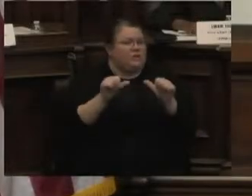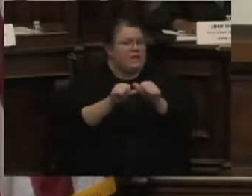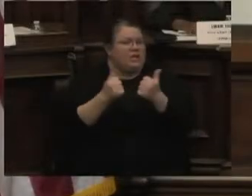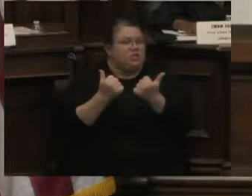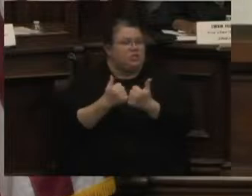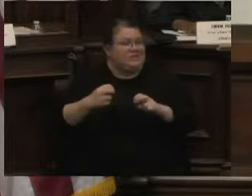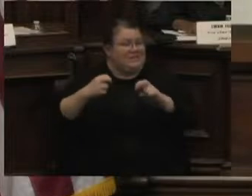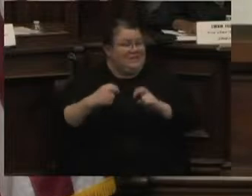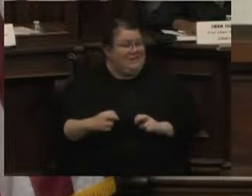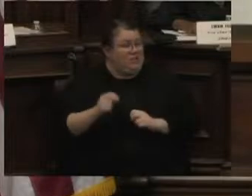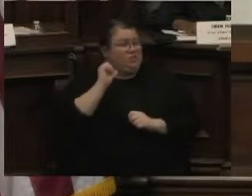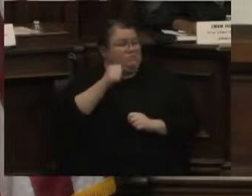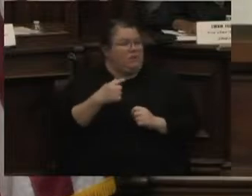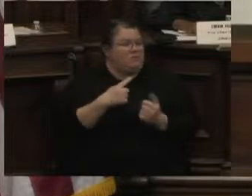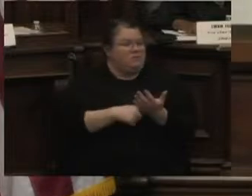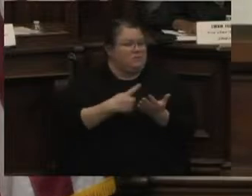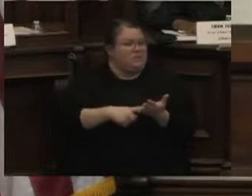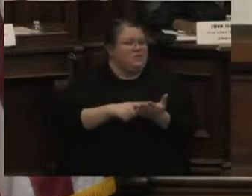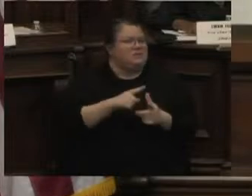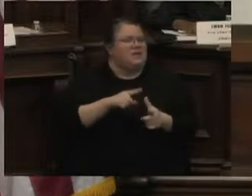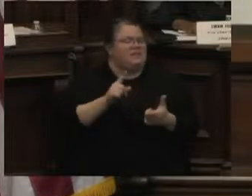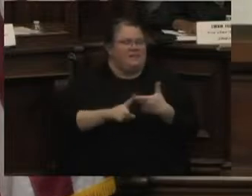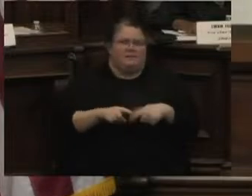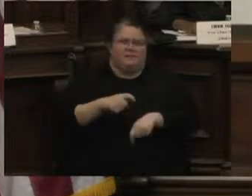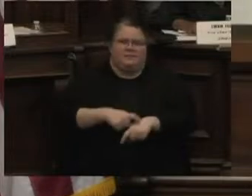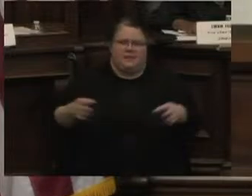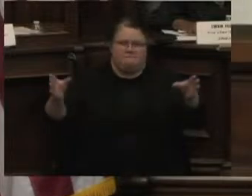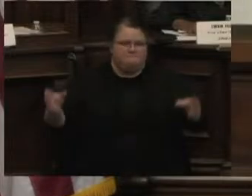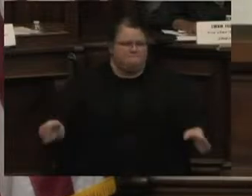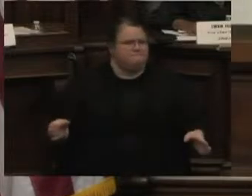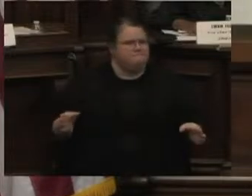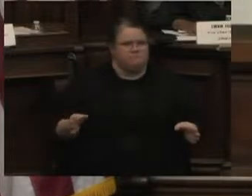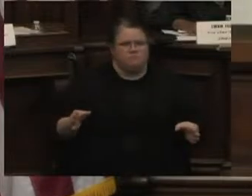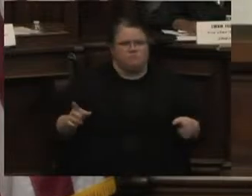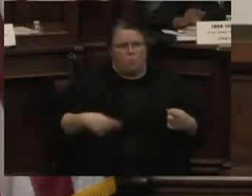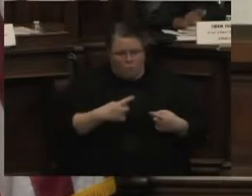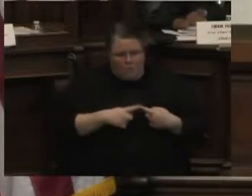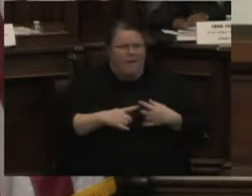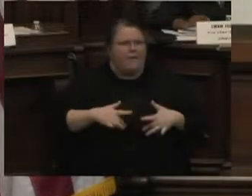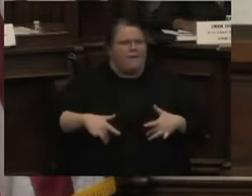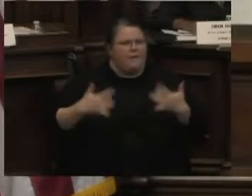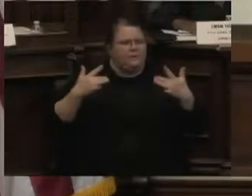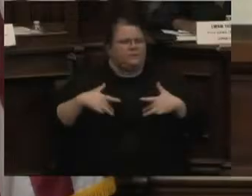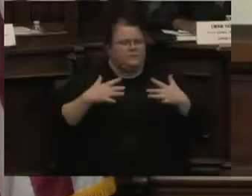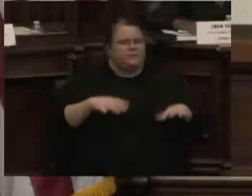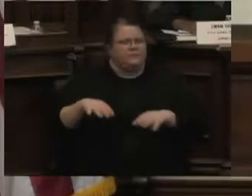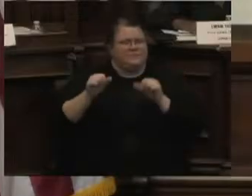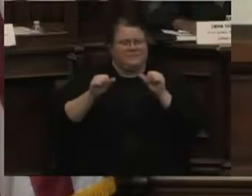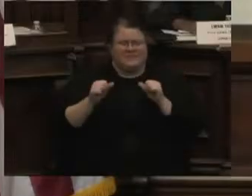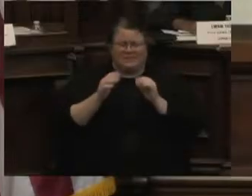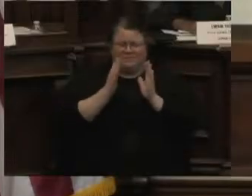a while. Is there a proposed date for that? We won't know until we meet with the agency. We're meeting with them